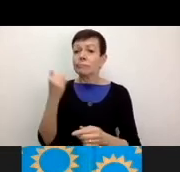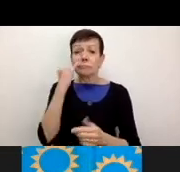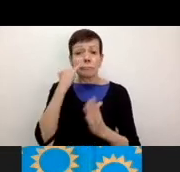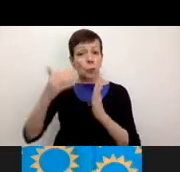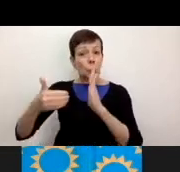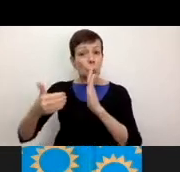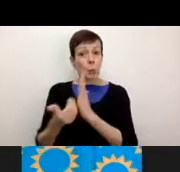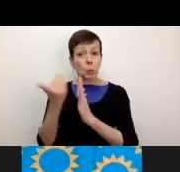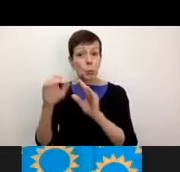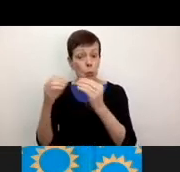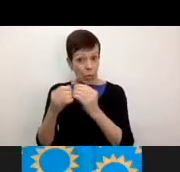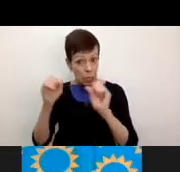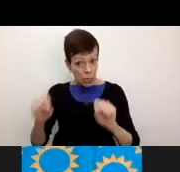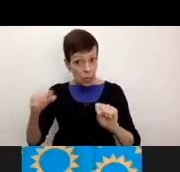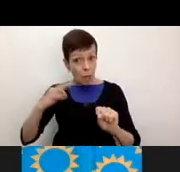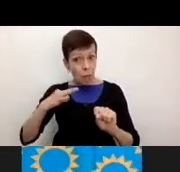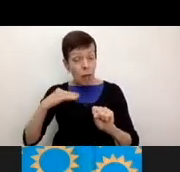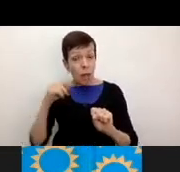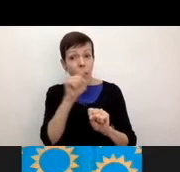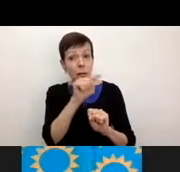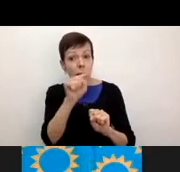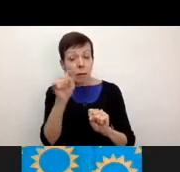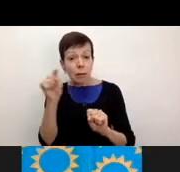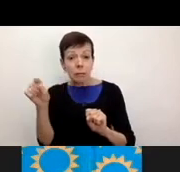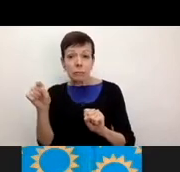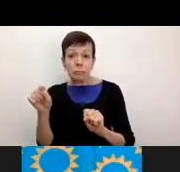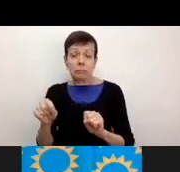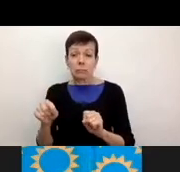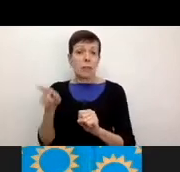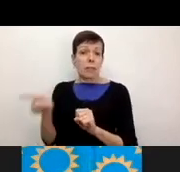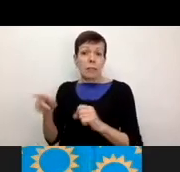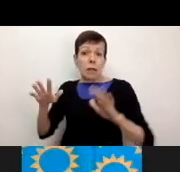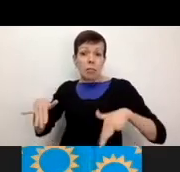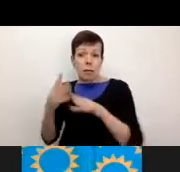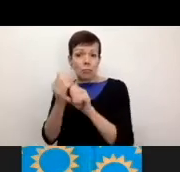apply to, who maybe aren't in the current Operating Grant Program.